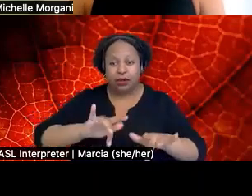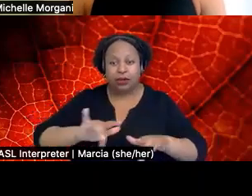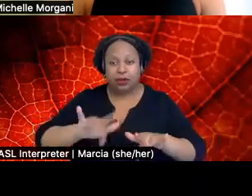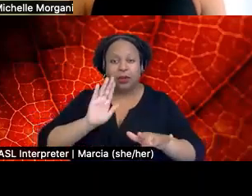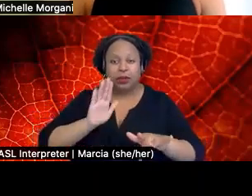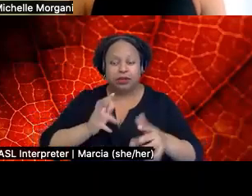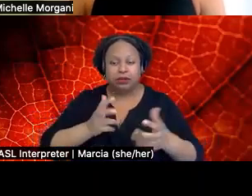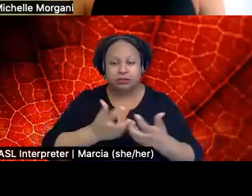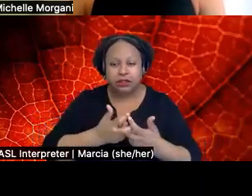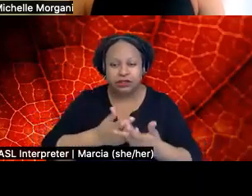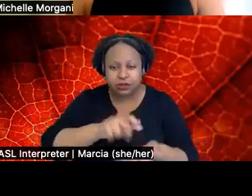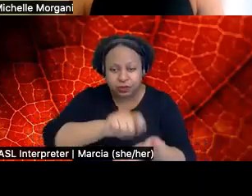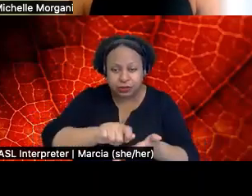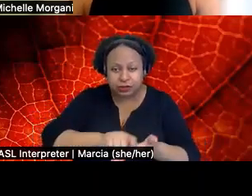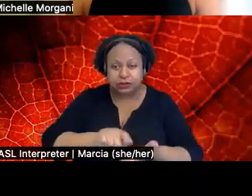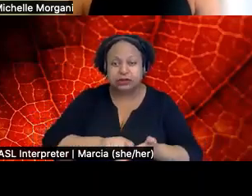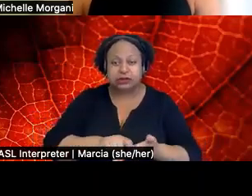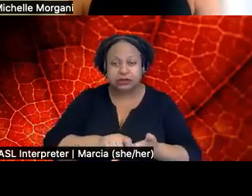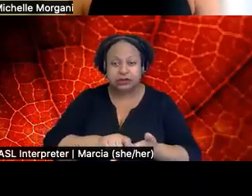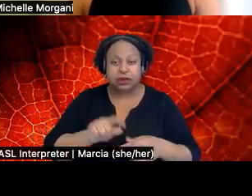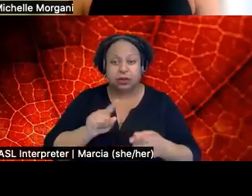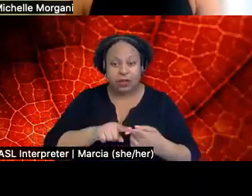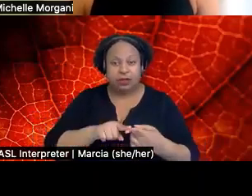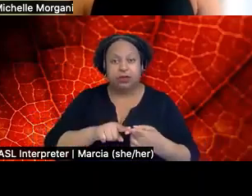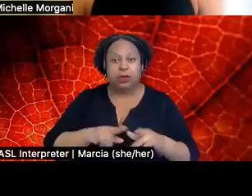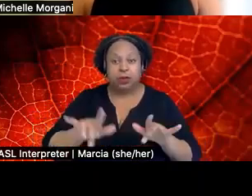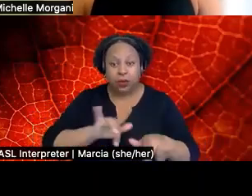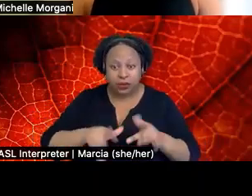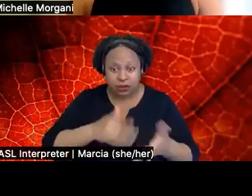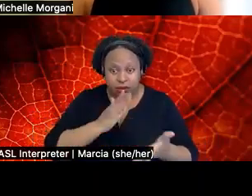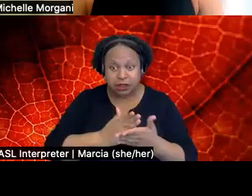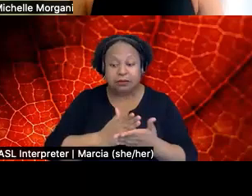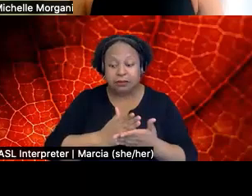So, after when the recording is stopped, you can tap where you